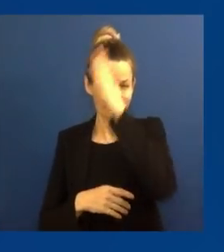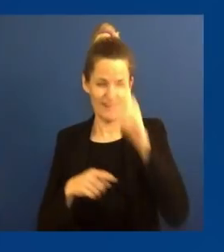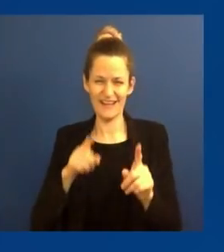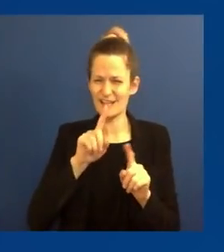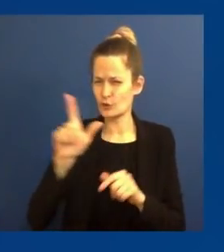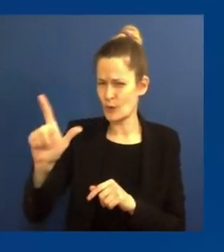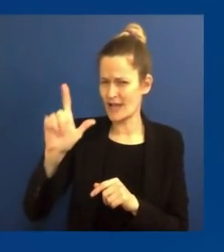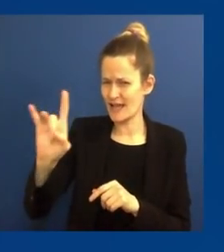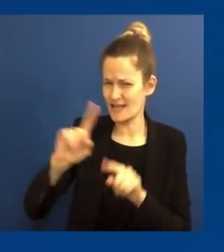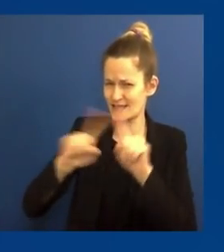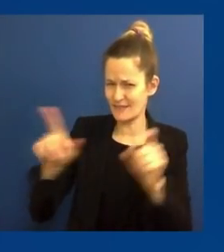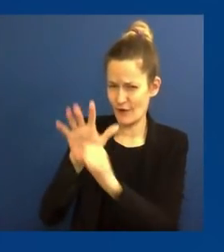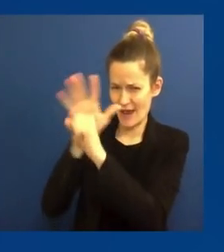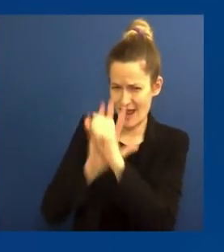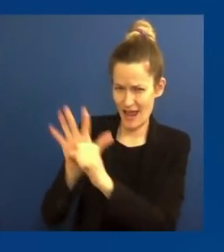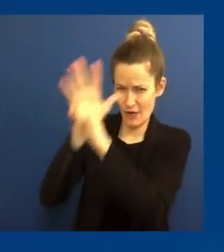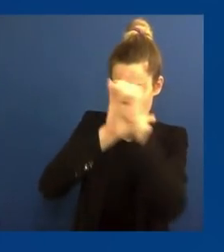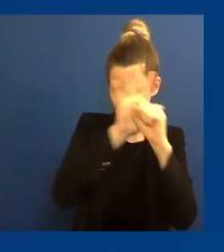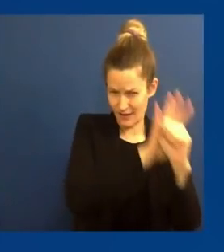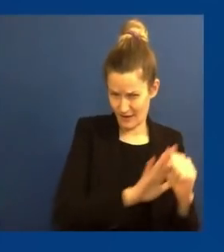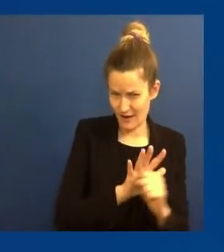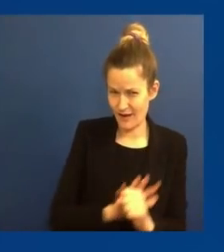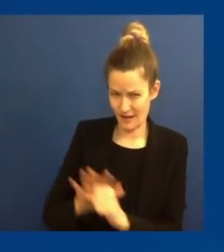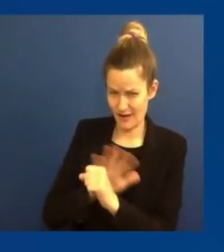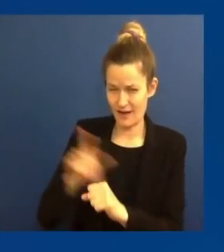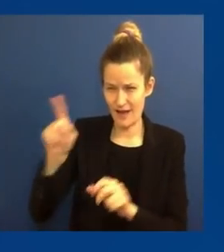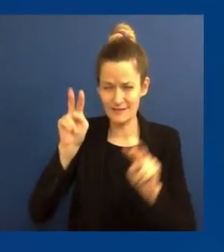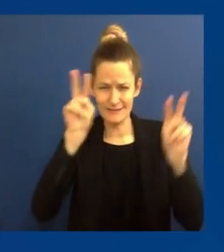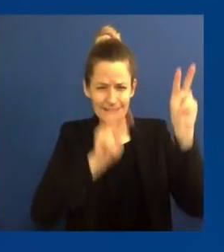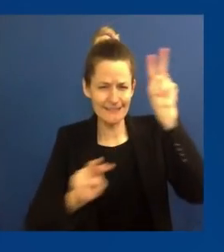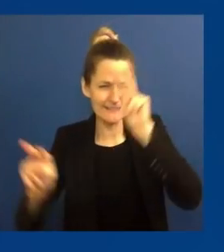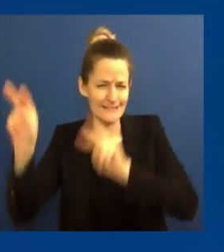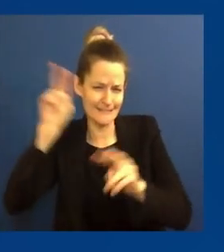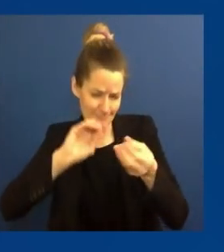The blue shaded area represents the time that the Delta variant was dominant